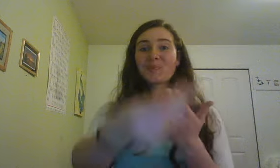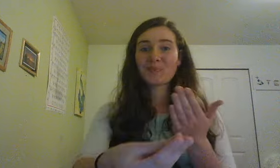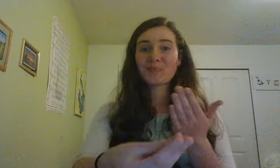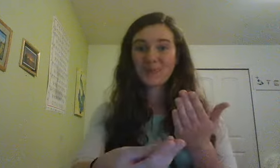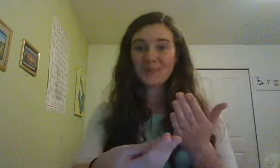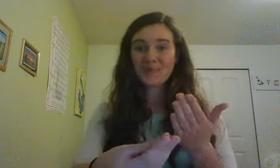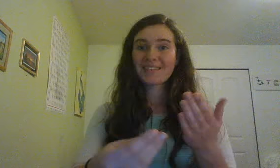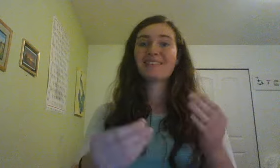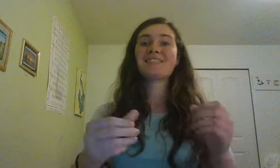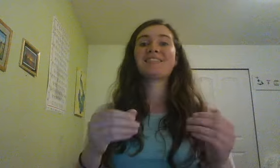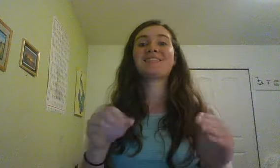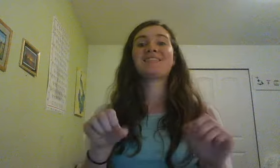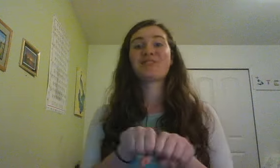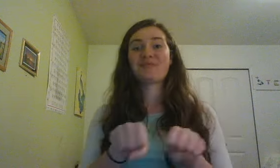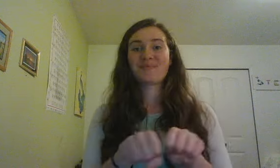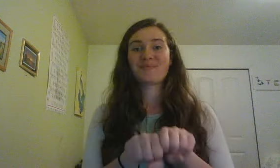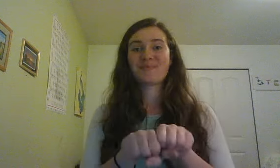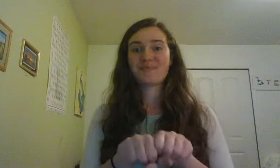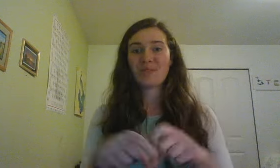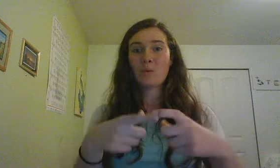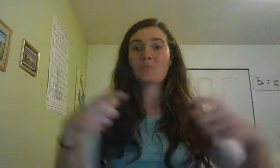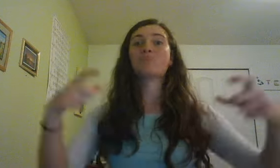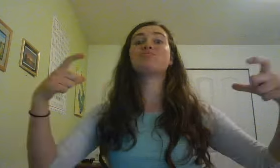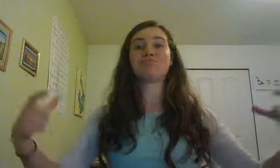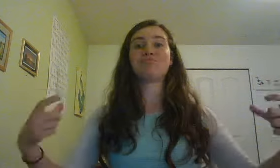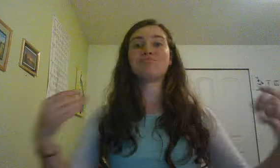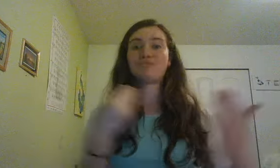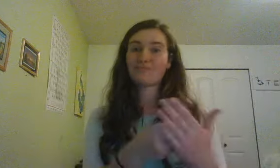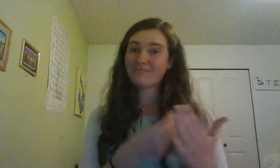Then a customer came in, and bought the shoes for a lot of money.